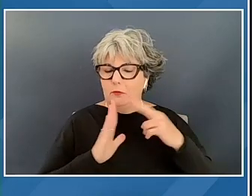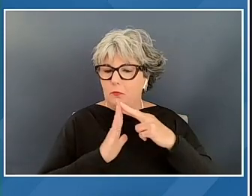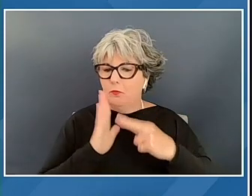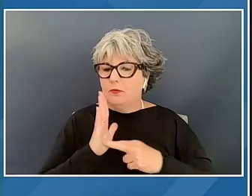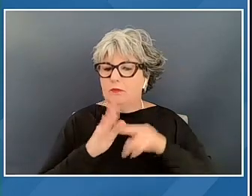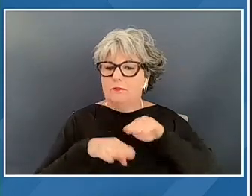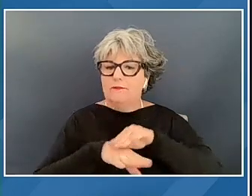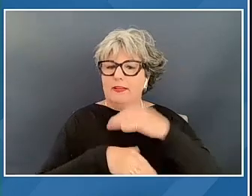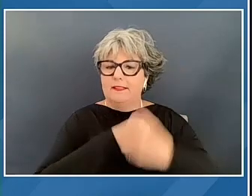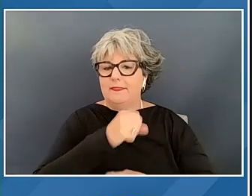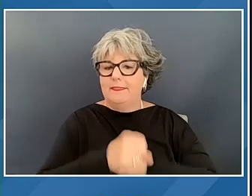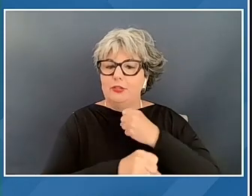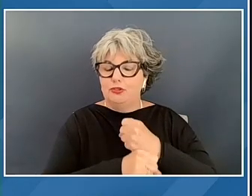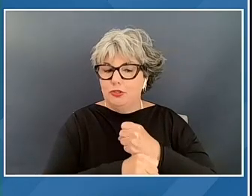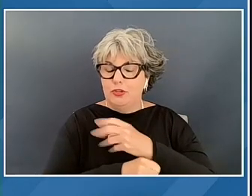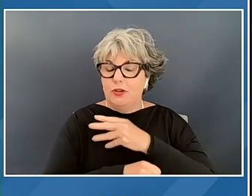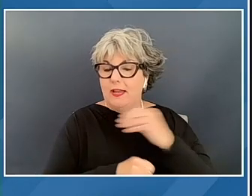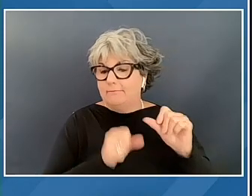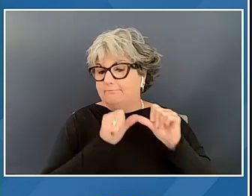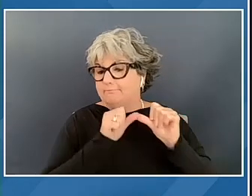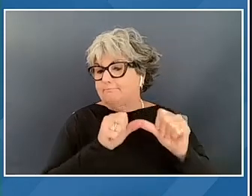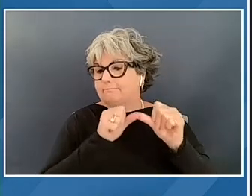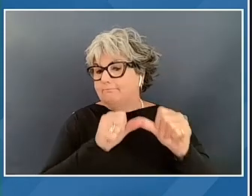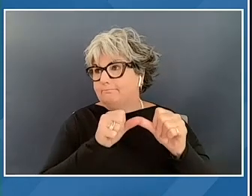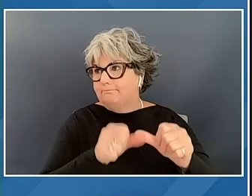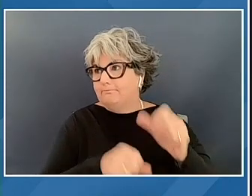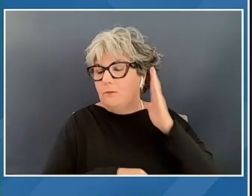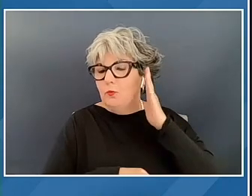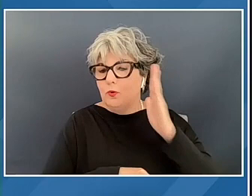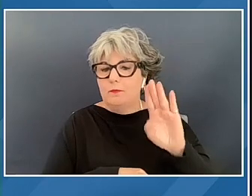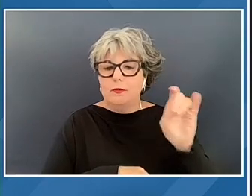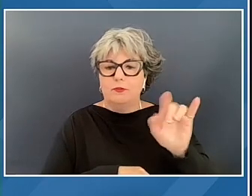some that will, you know, continue to be effective by July 1, 2024.